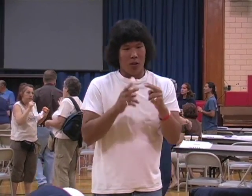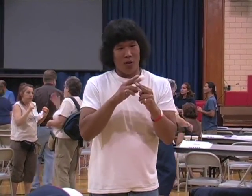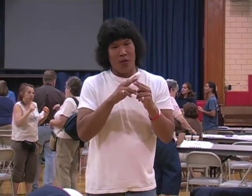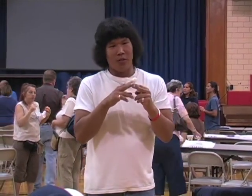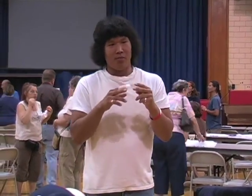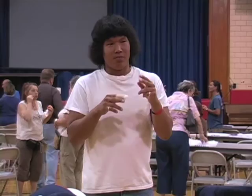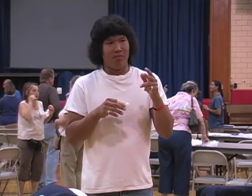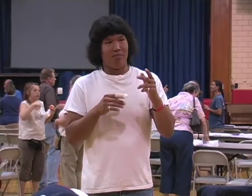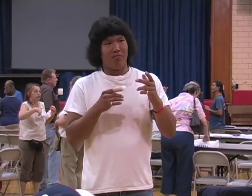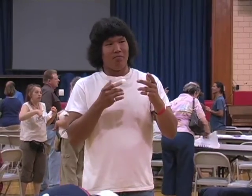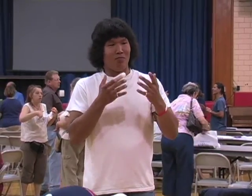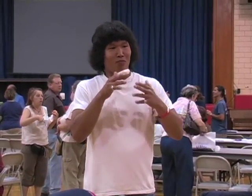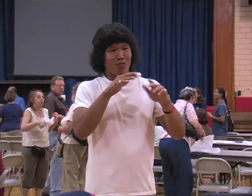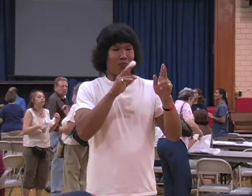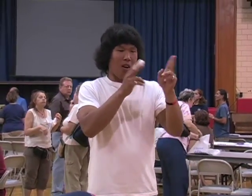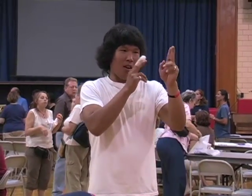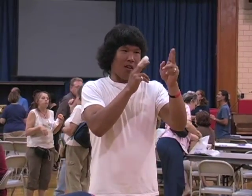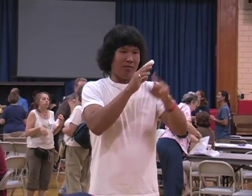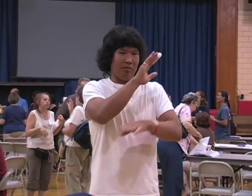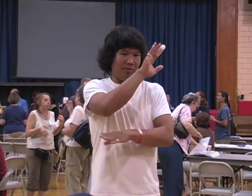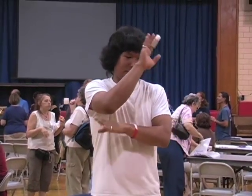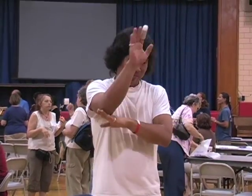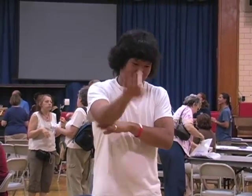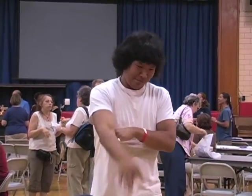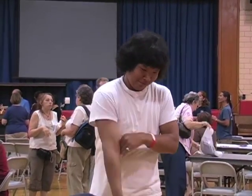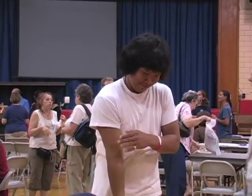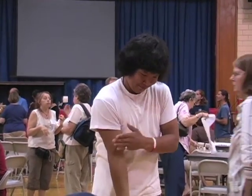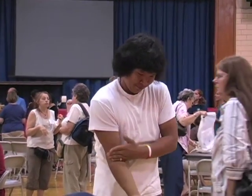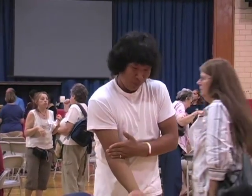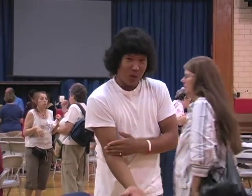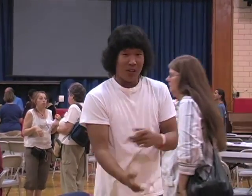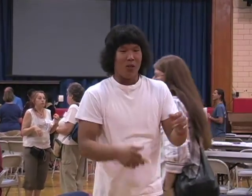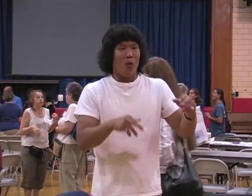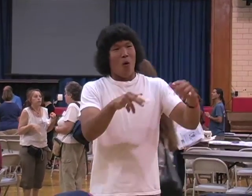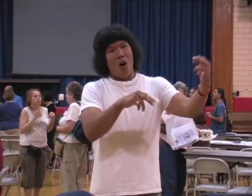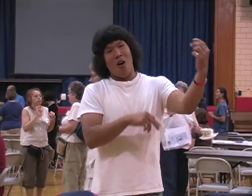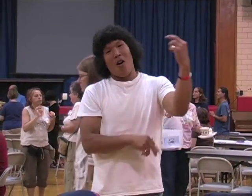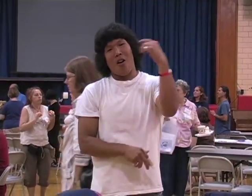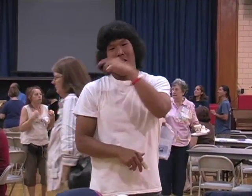I would hunt there all day and night until the next morning before coming back.